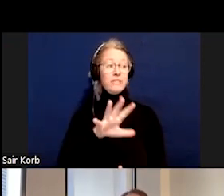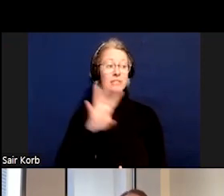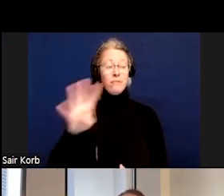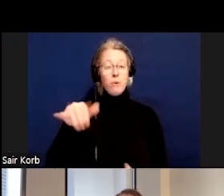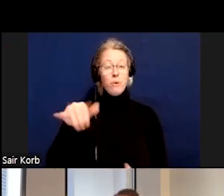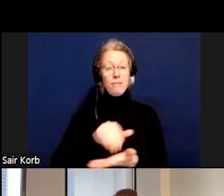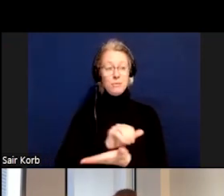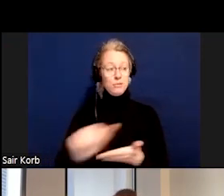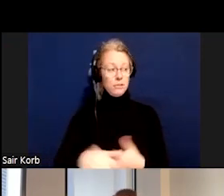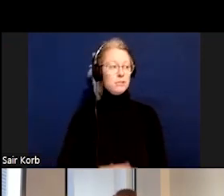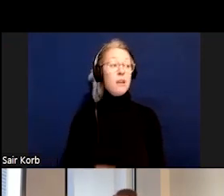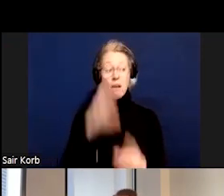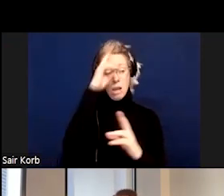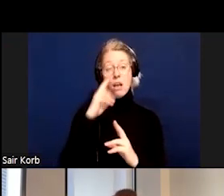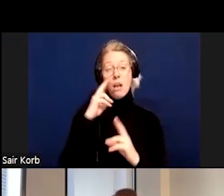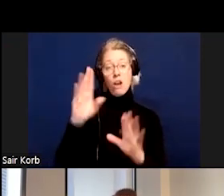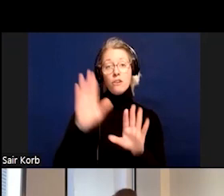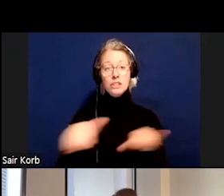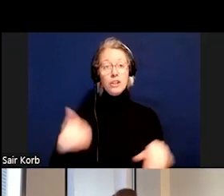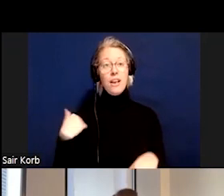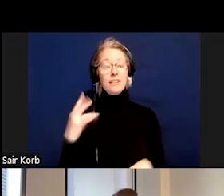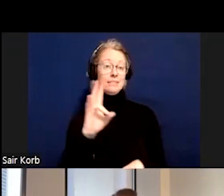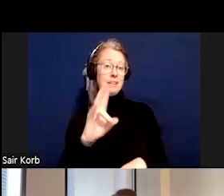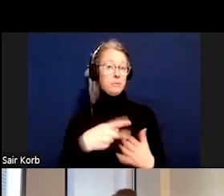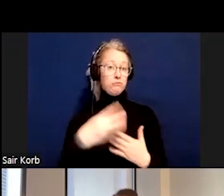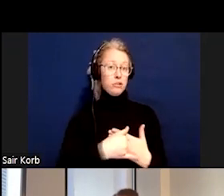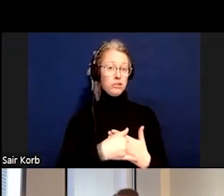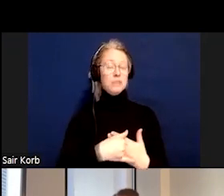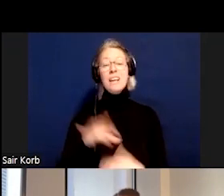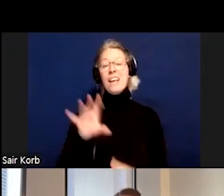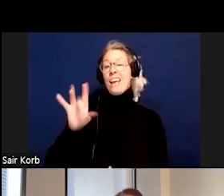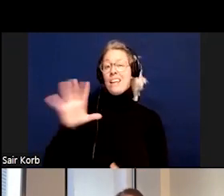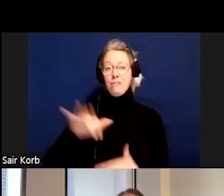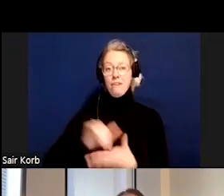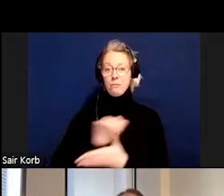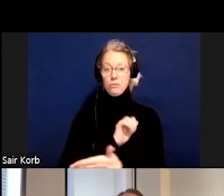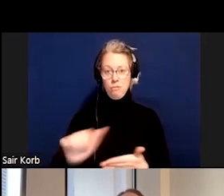Honouring the Children Program supported seven projects with $85,000.